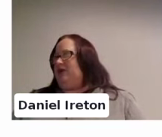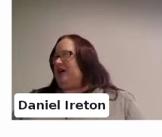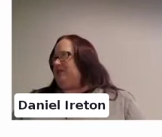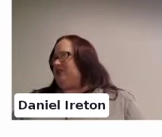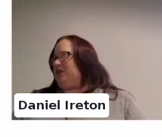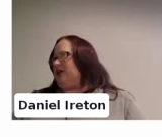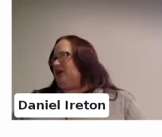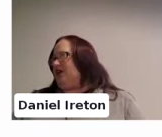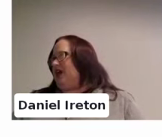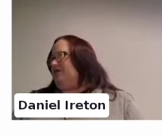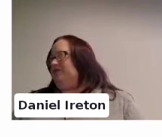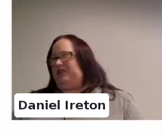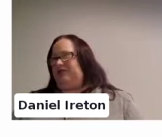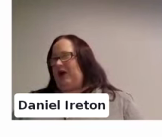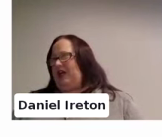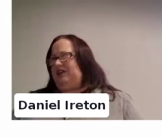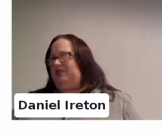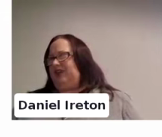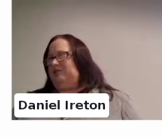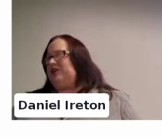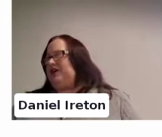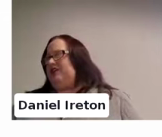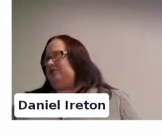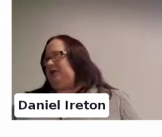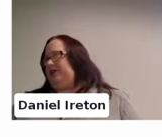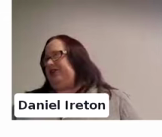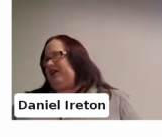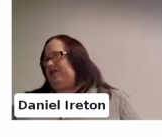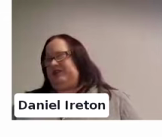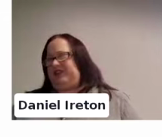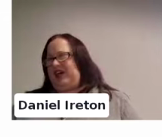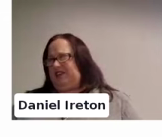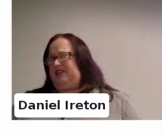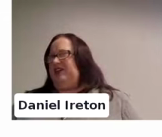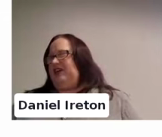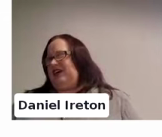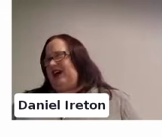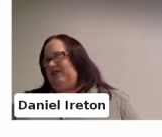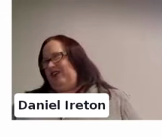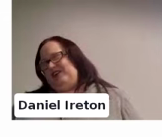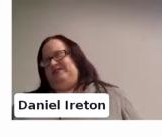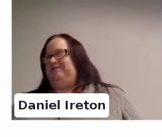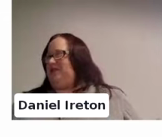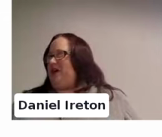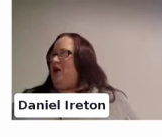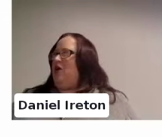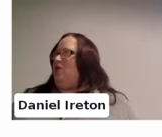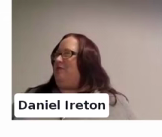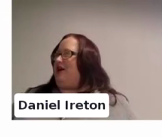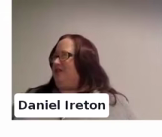If you don't like unpredictable things skip this game.